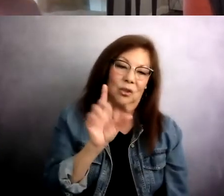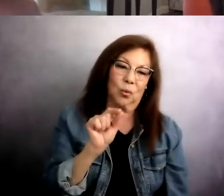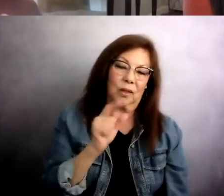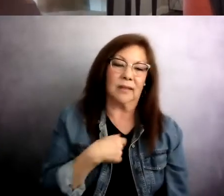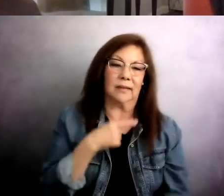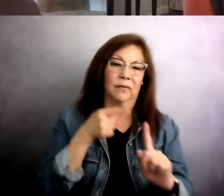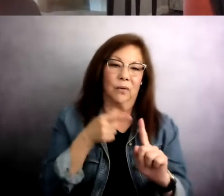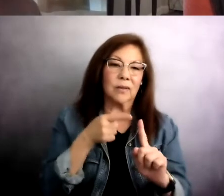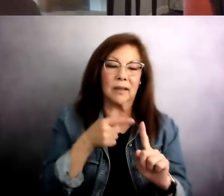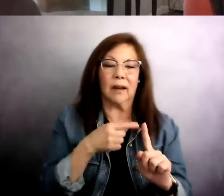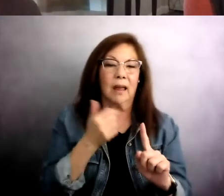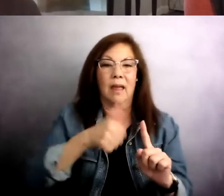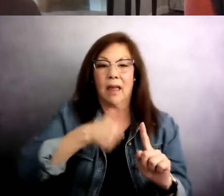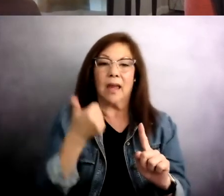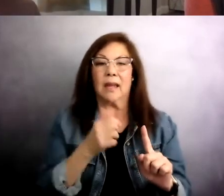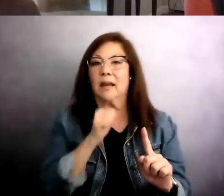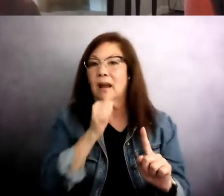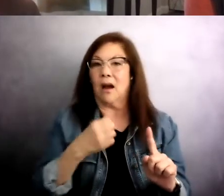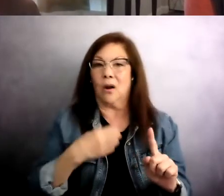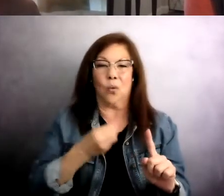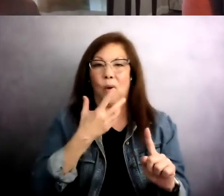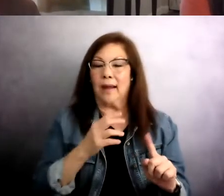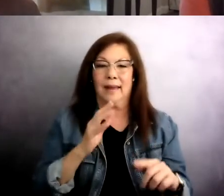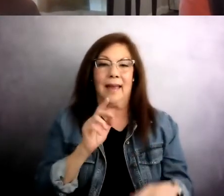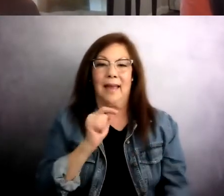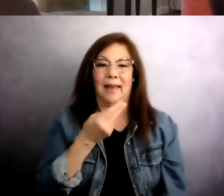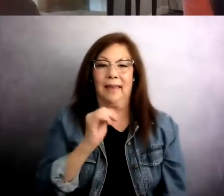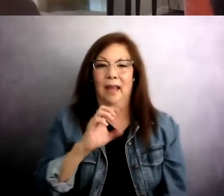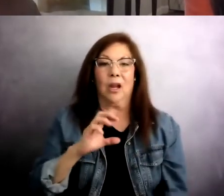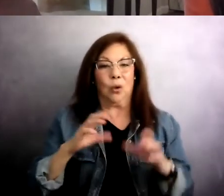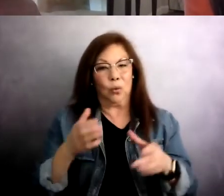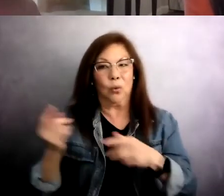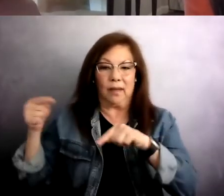just about any nonwhite ethnic group coming into the United States, but specifically towards